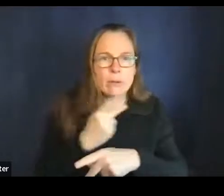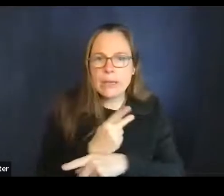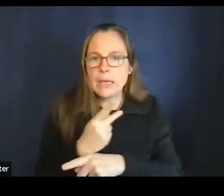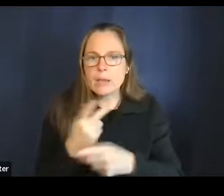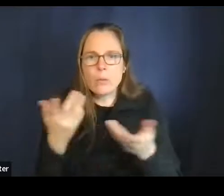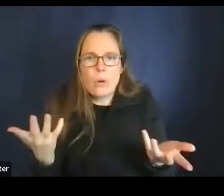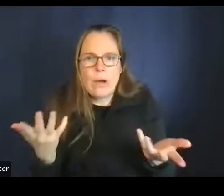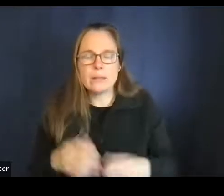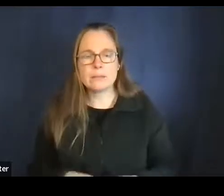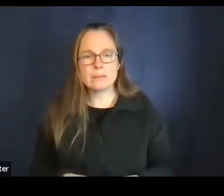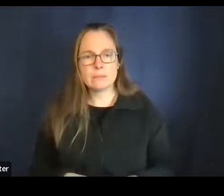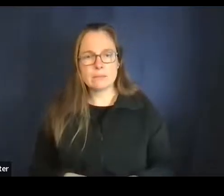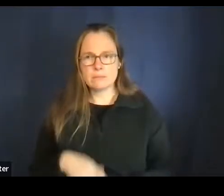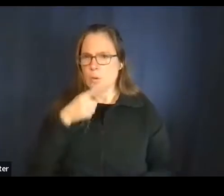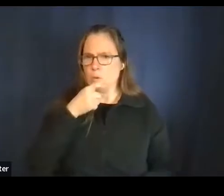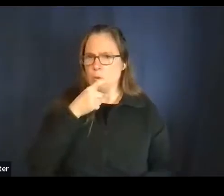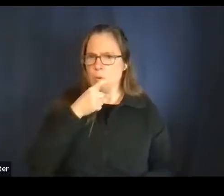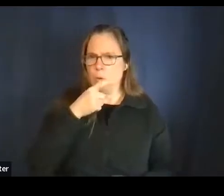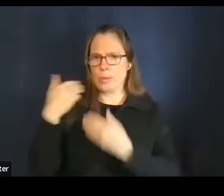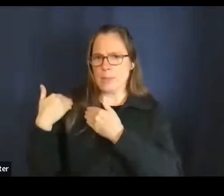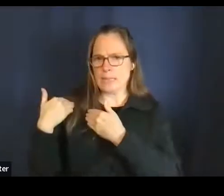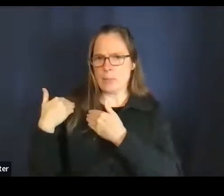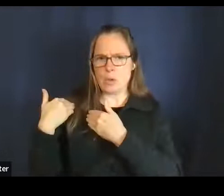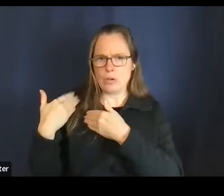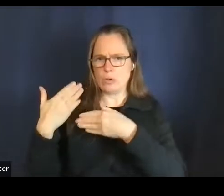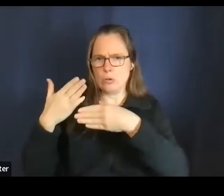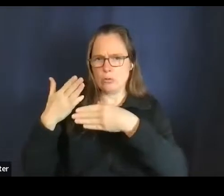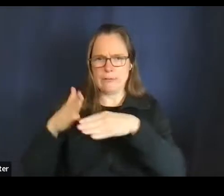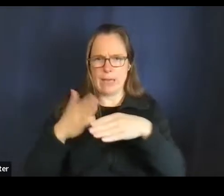Who will decide that and what is the process for that to law.